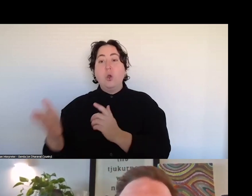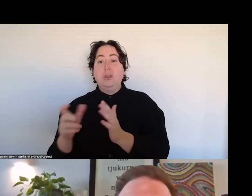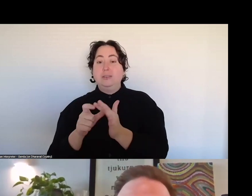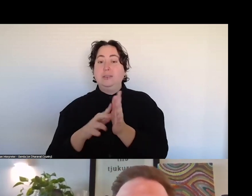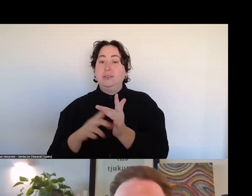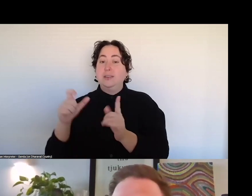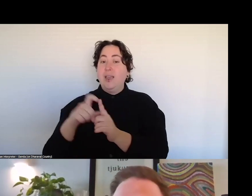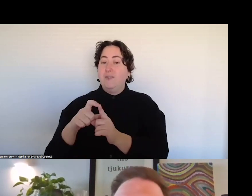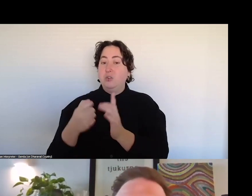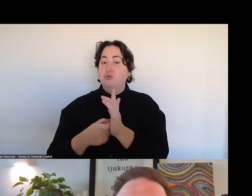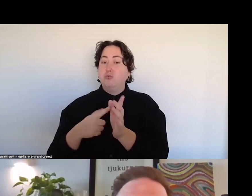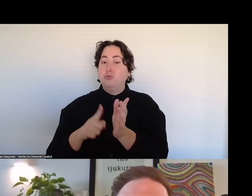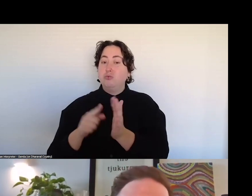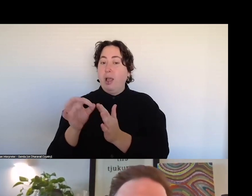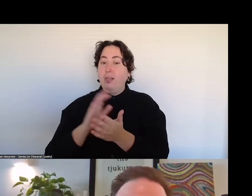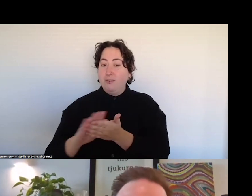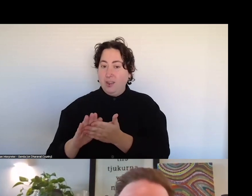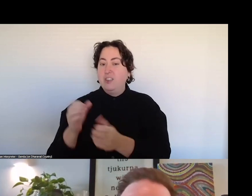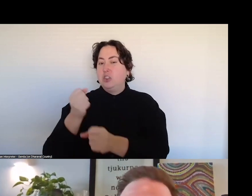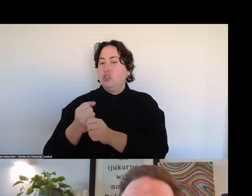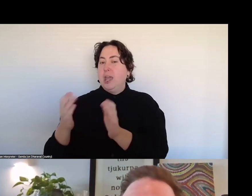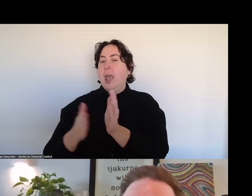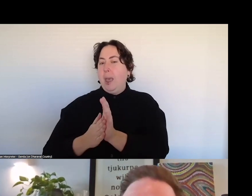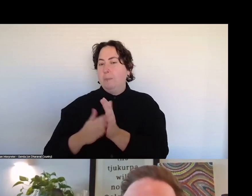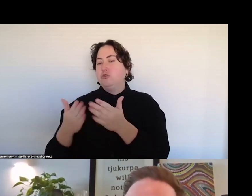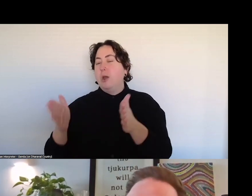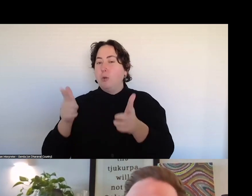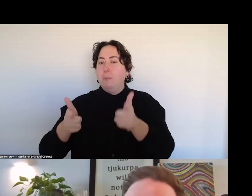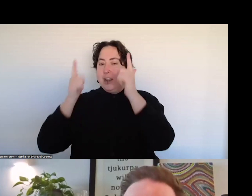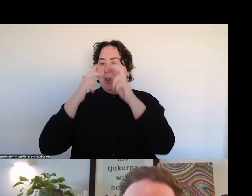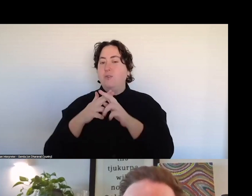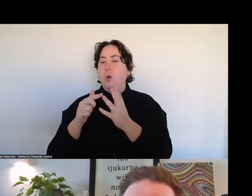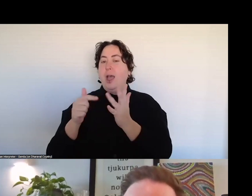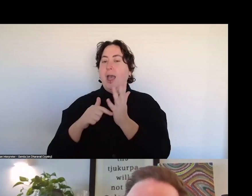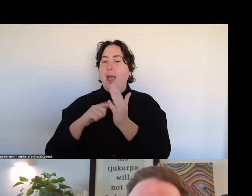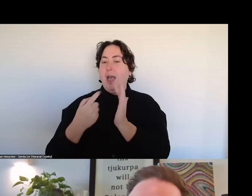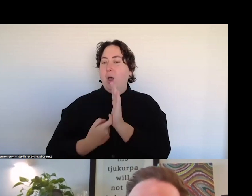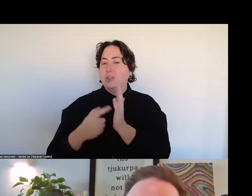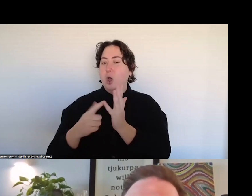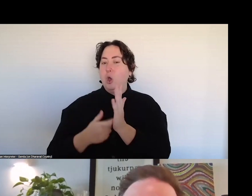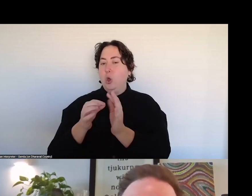general manager of Outer Urban Project, from regional North Queensland to metropolitan